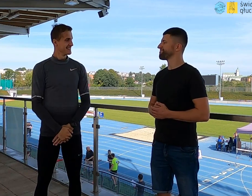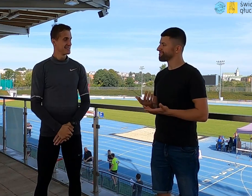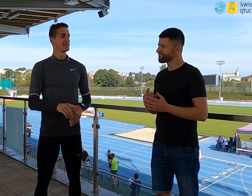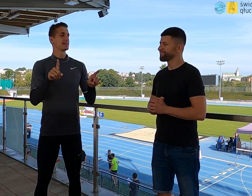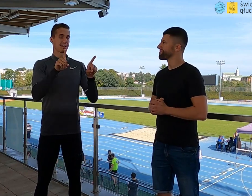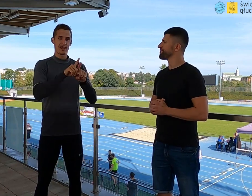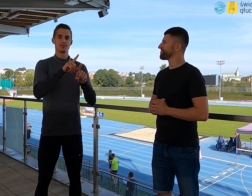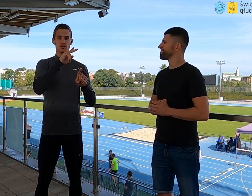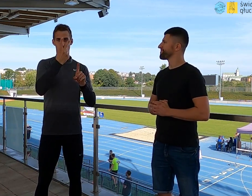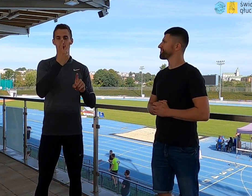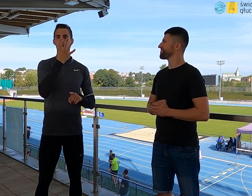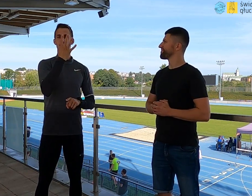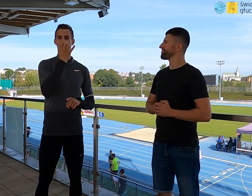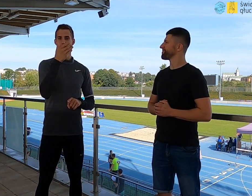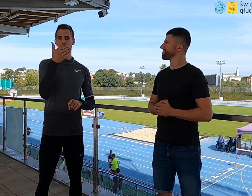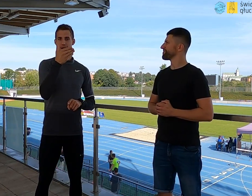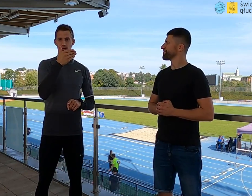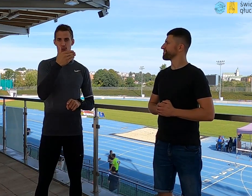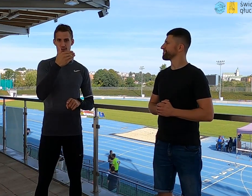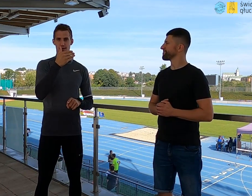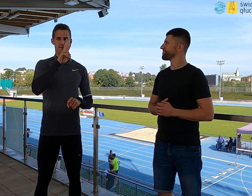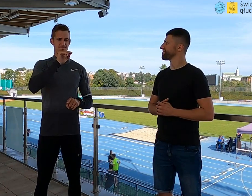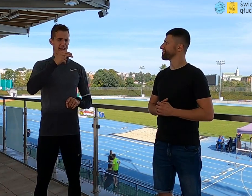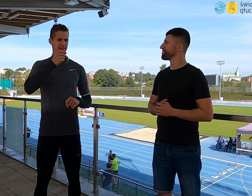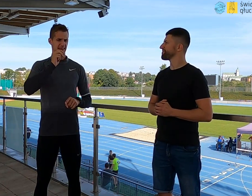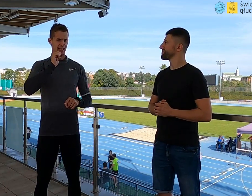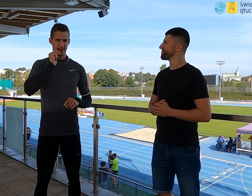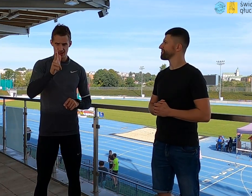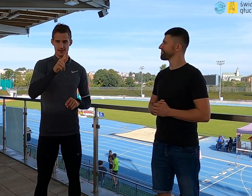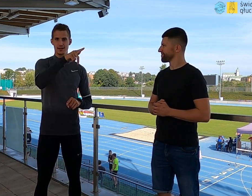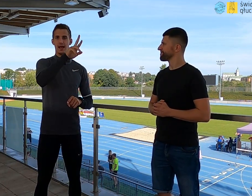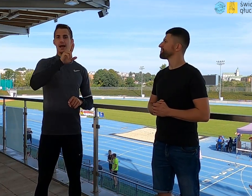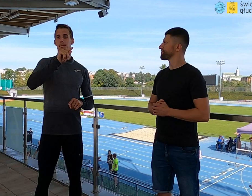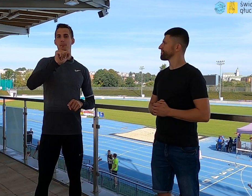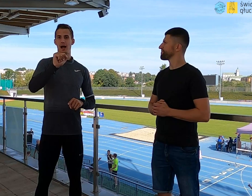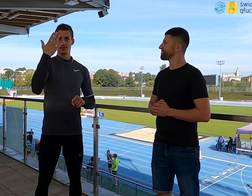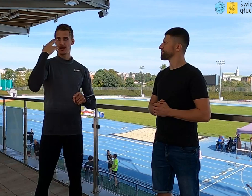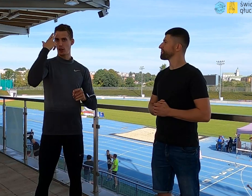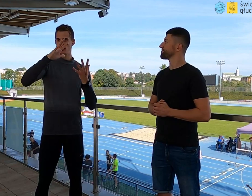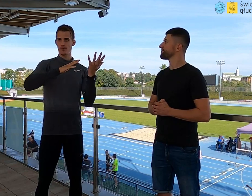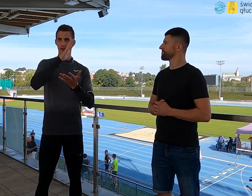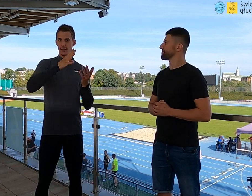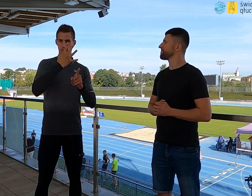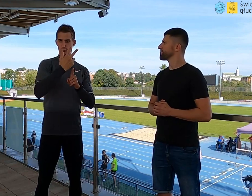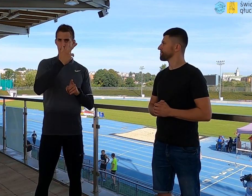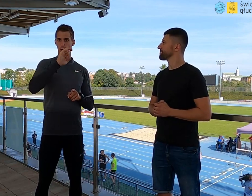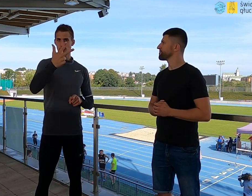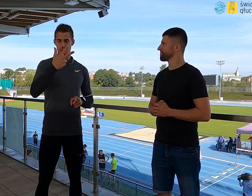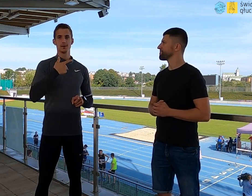My other idol is also a 400 meters sprinter, Wayde Van Niekerk from South Africa. He recently broke the world record with 43.03 seconds.